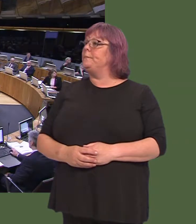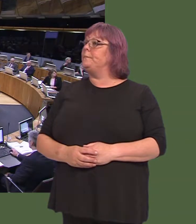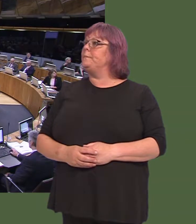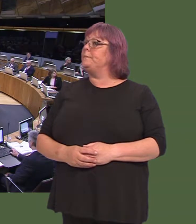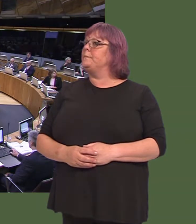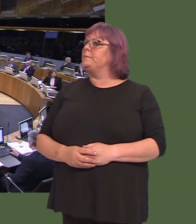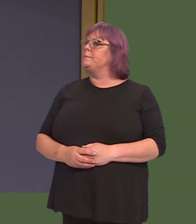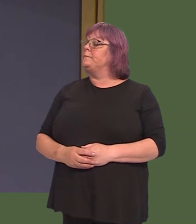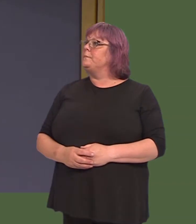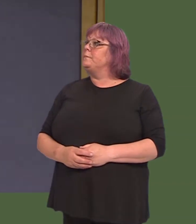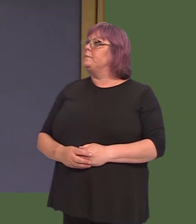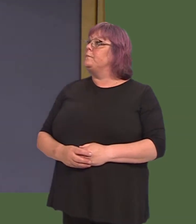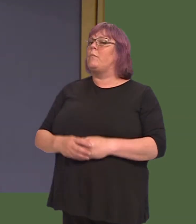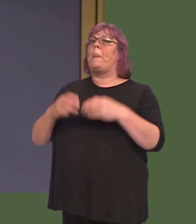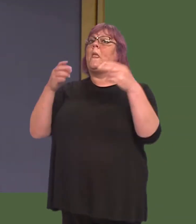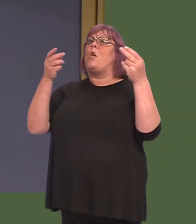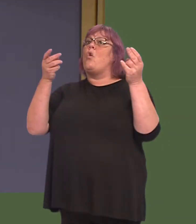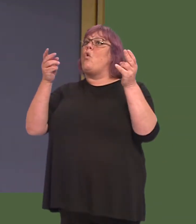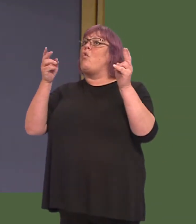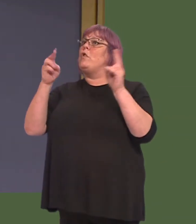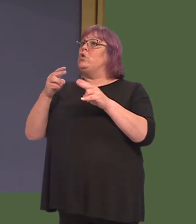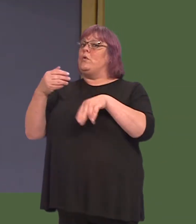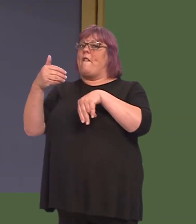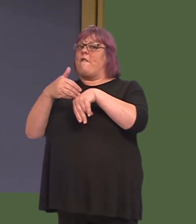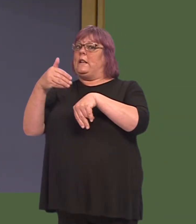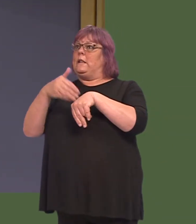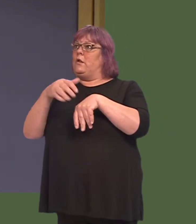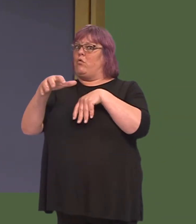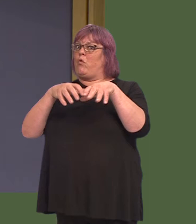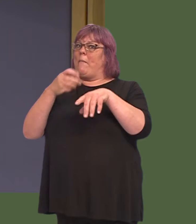What steps is the Welsh Government taking to reduce reoffending rates?